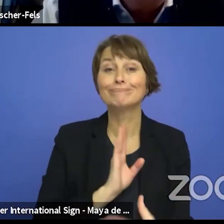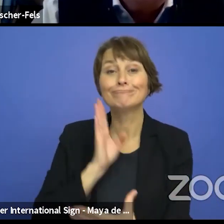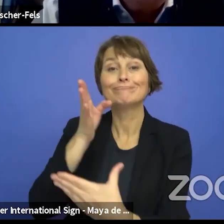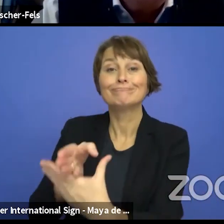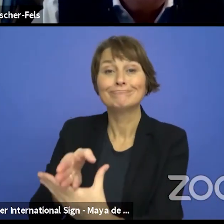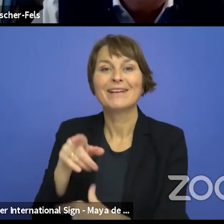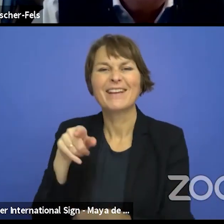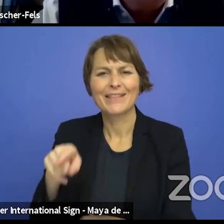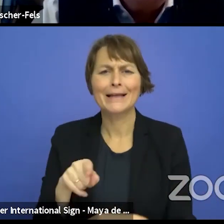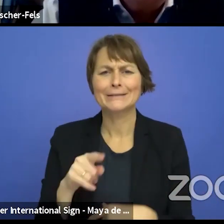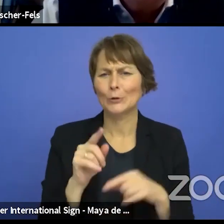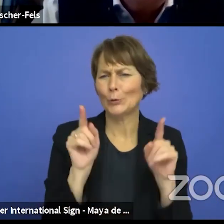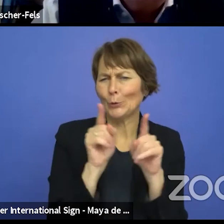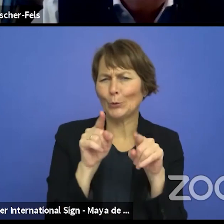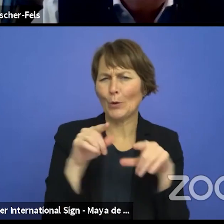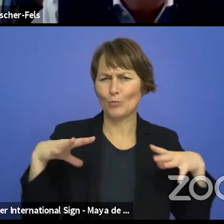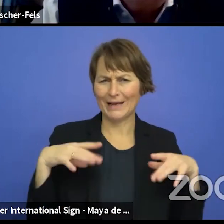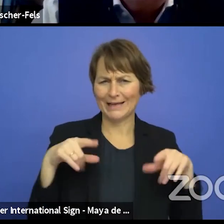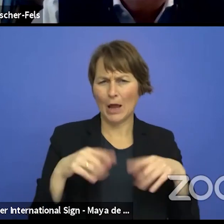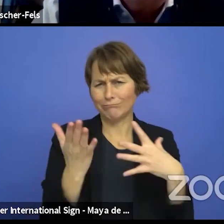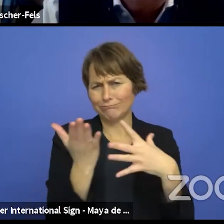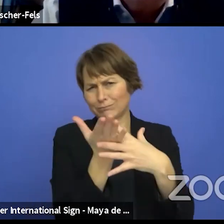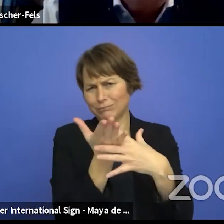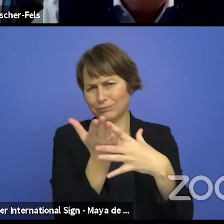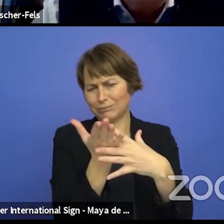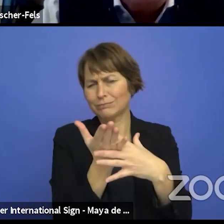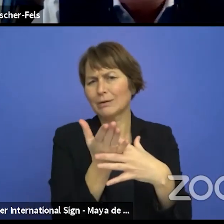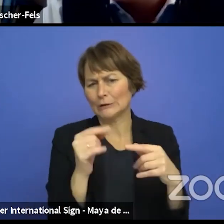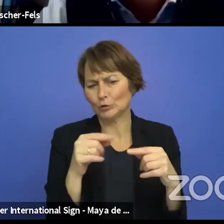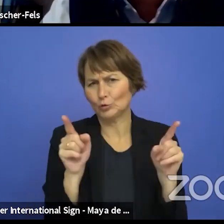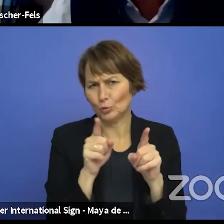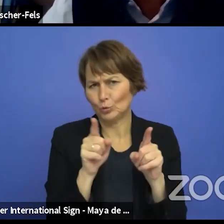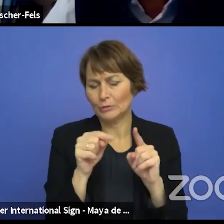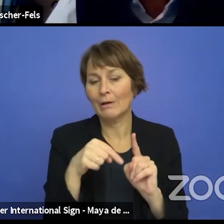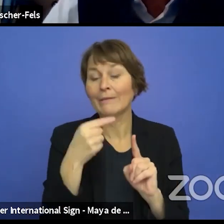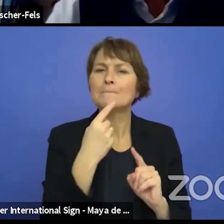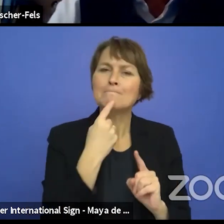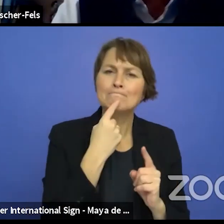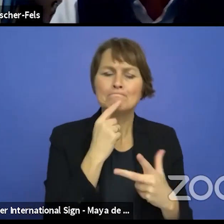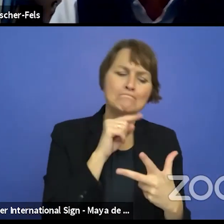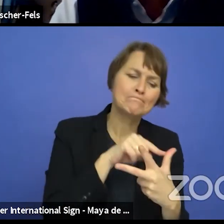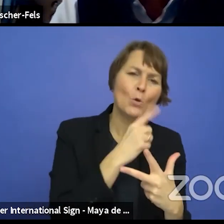short break and then we will put you, you can choose which breakout room you would like to